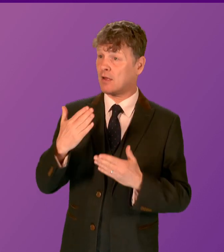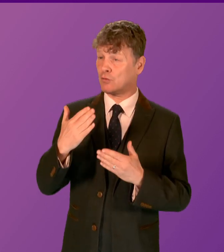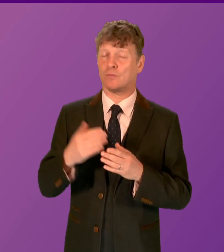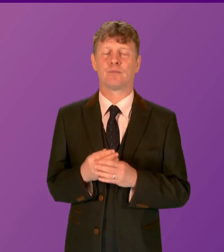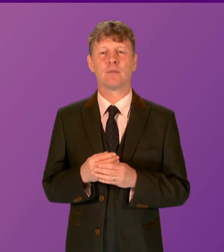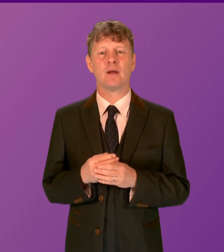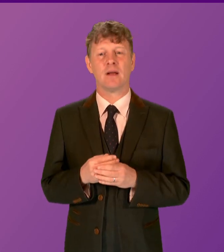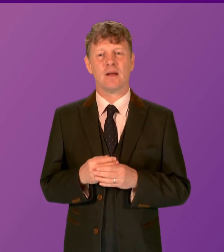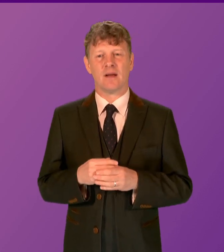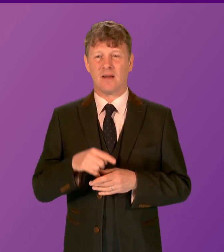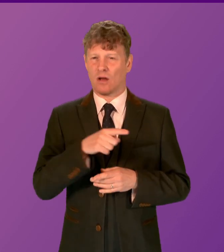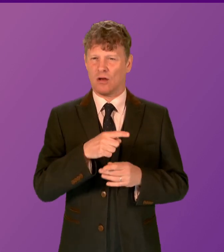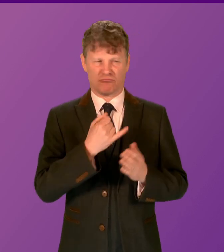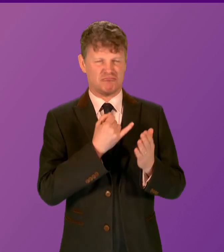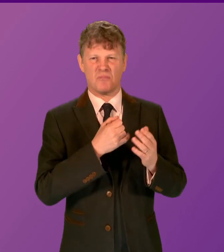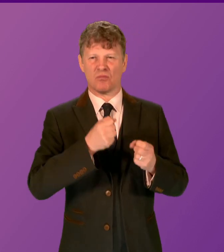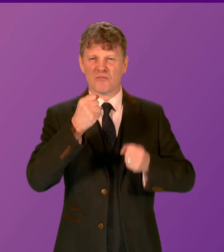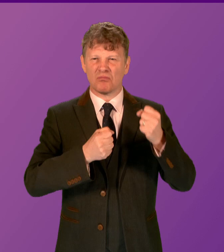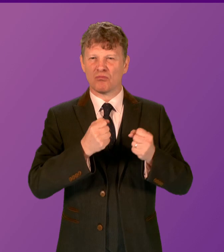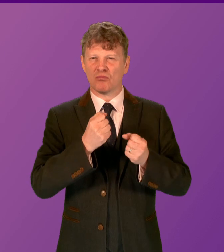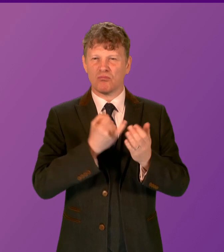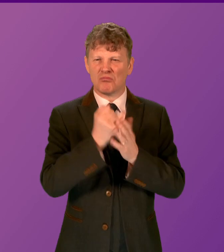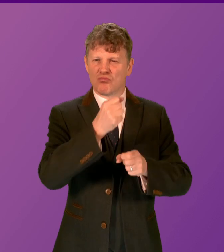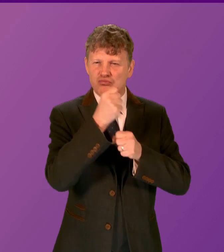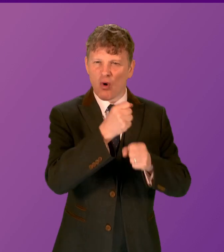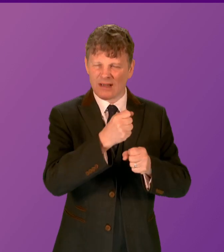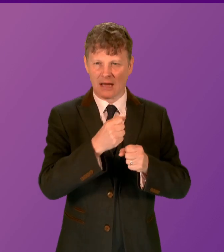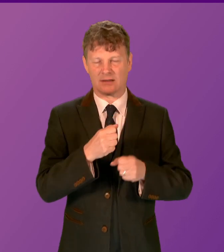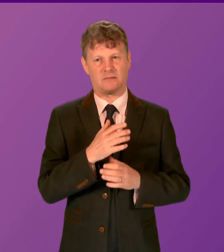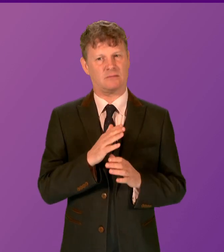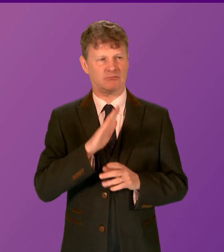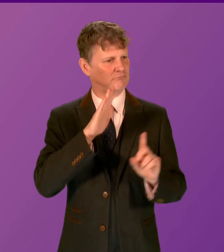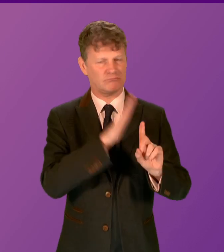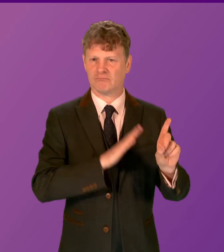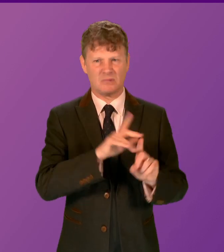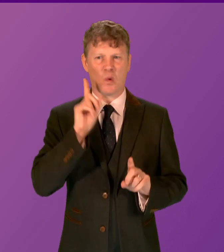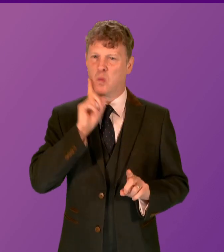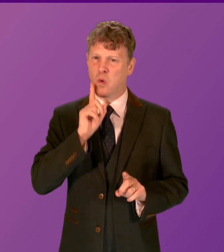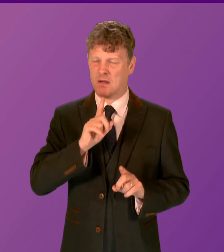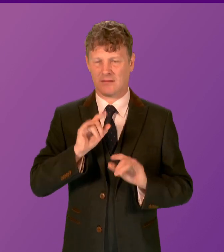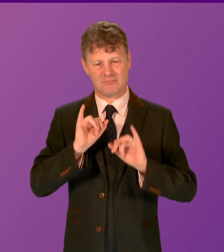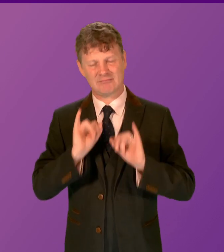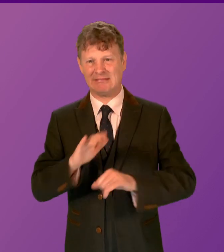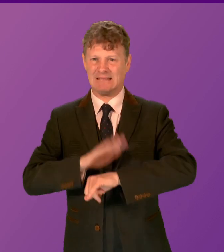The protesters intimidate women at what is undoubtedly a challenging moment in their lives.